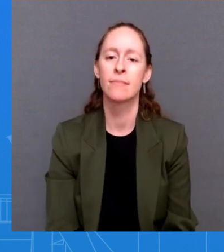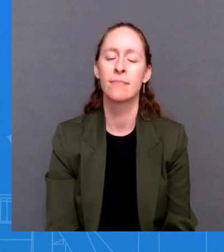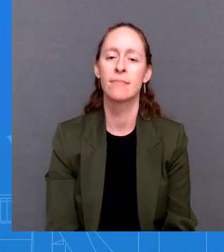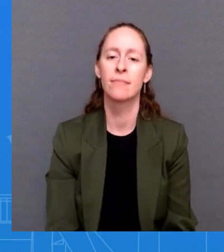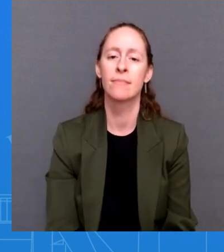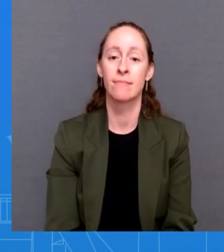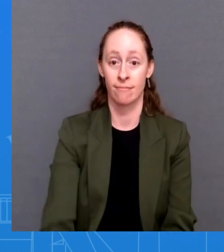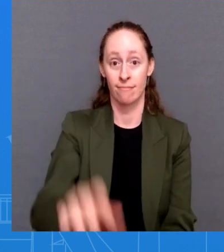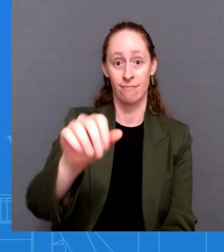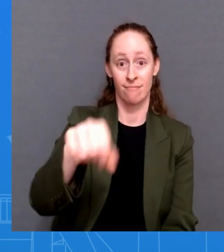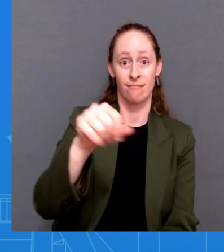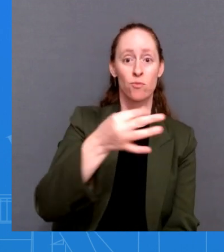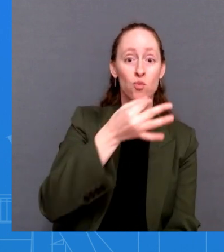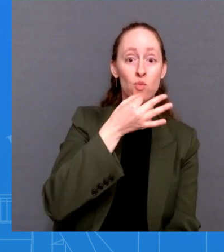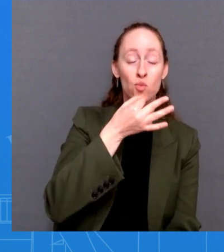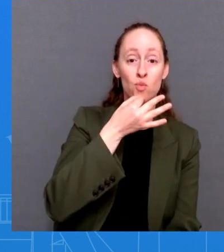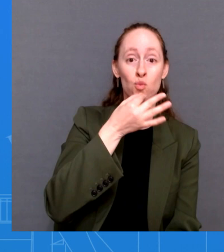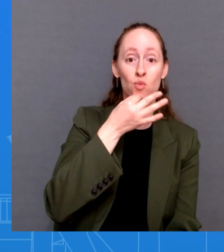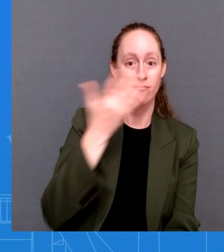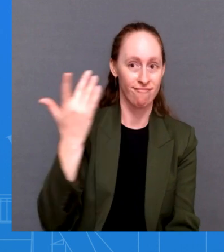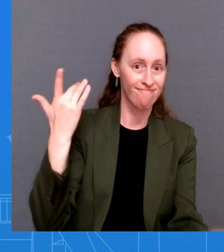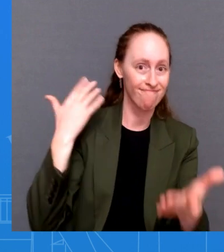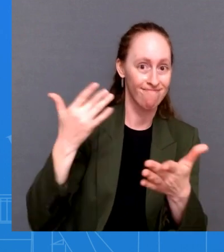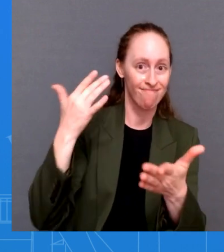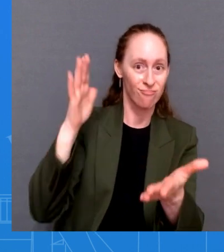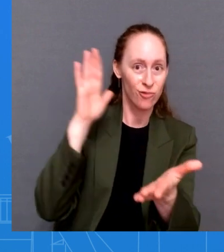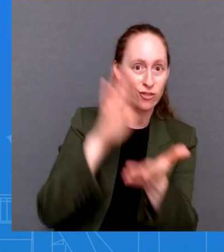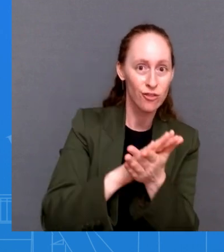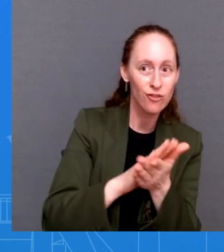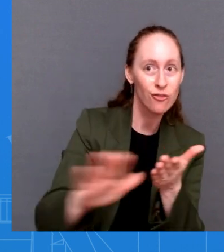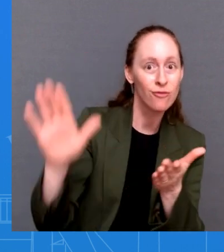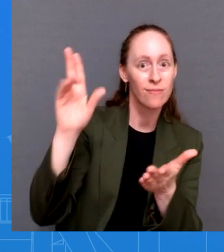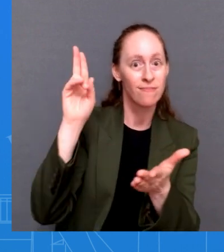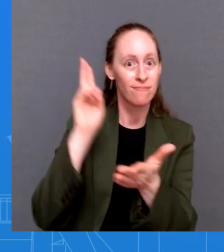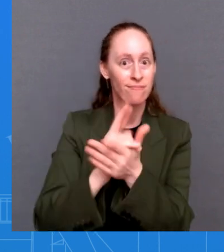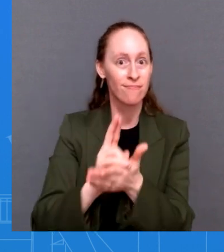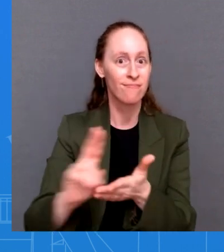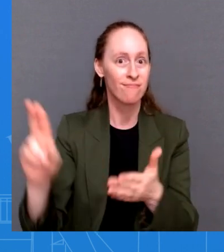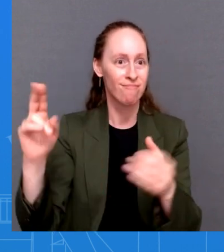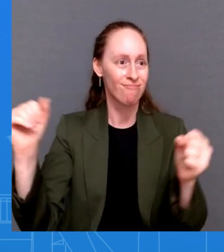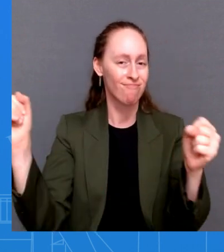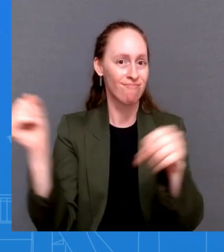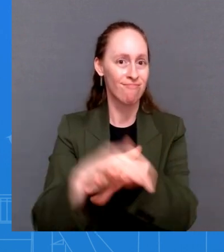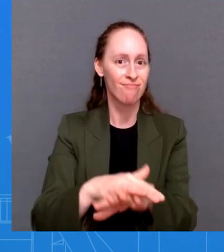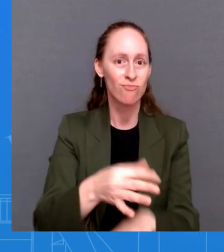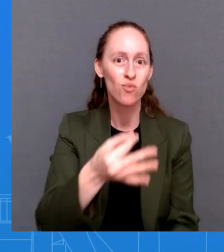CDC made information on resources. Readily available on our website. About monkeypox for administrators,